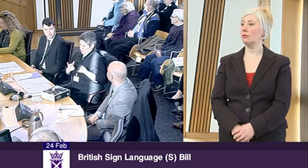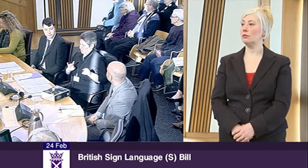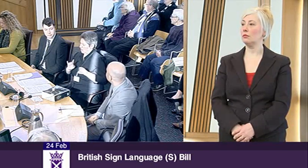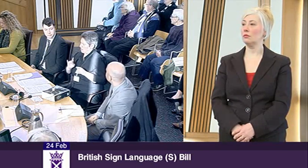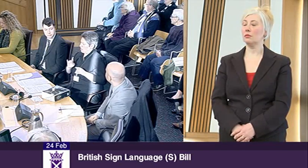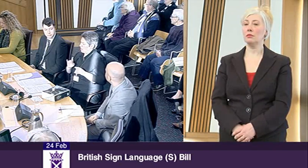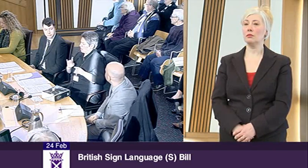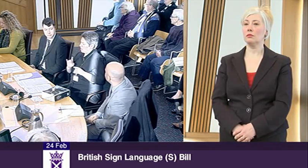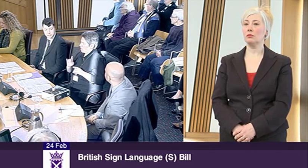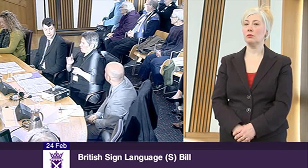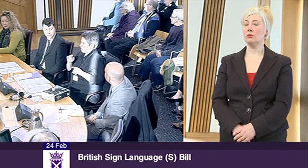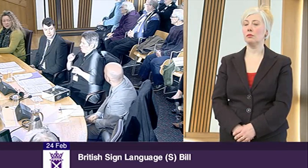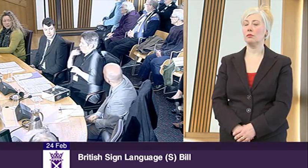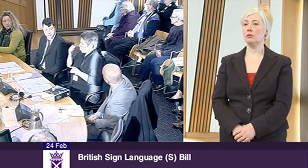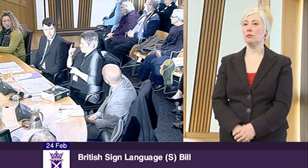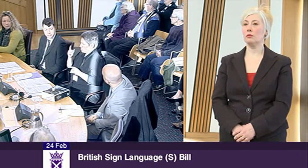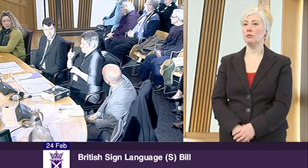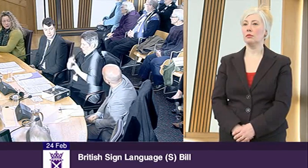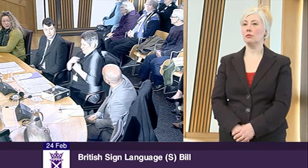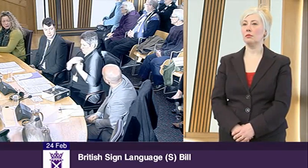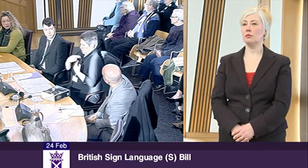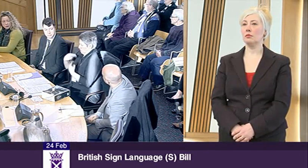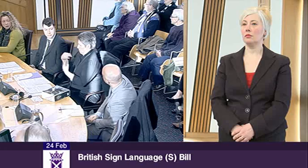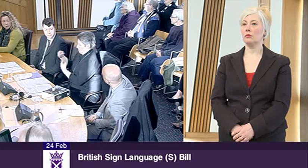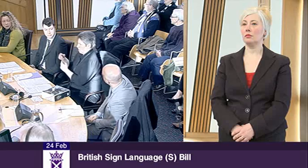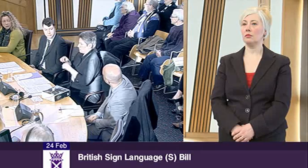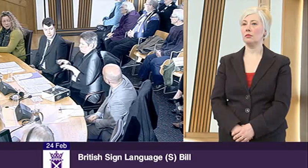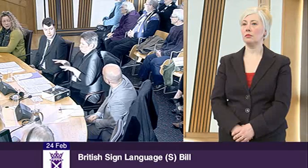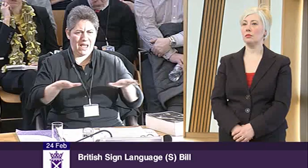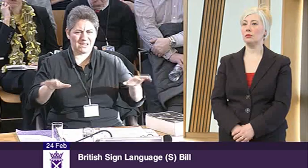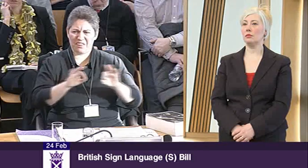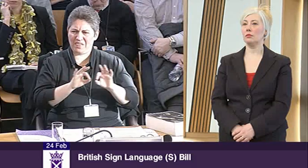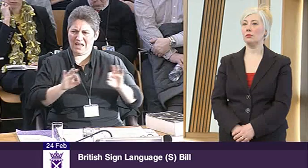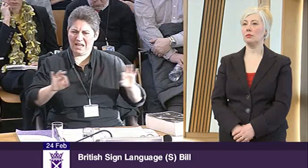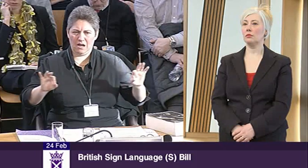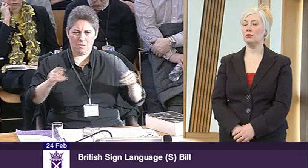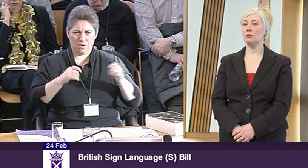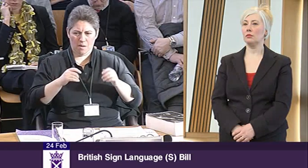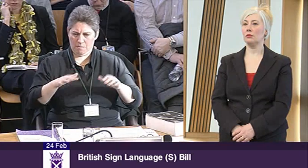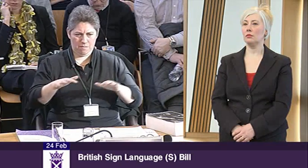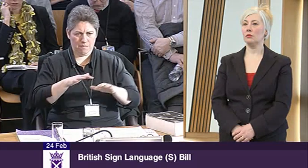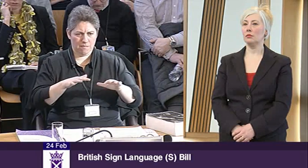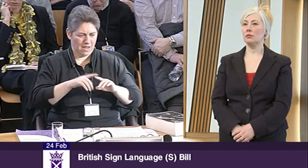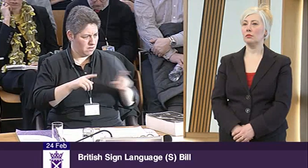Avril Hepner: To link to what Frankie McLean just said, if we spread the responsibility